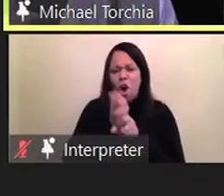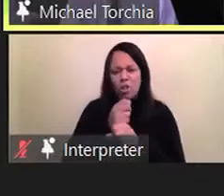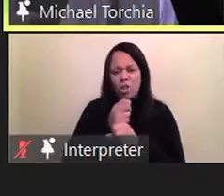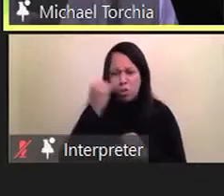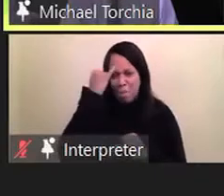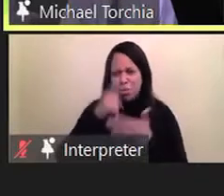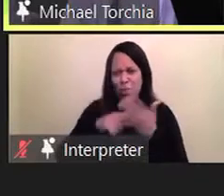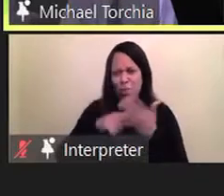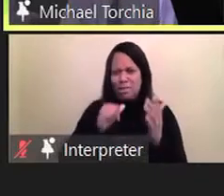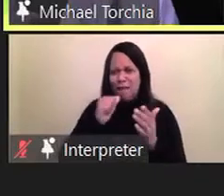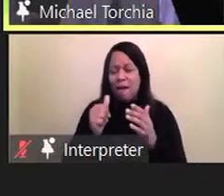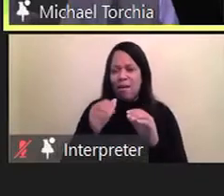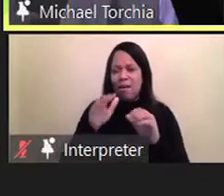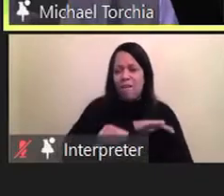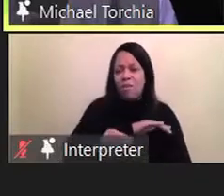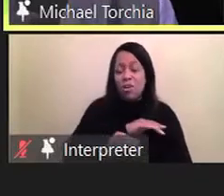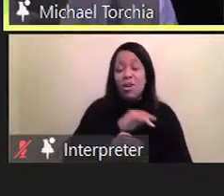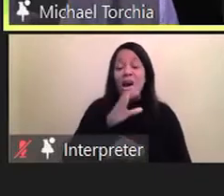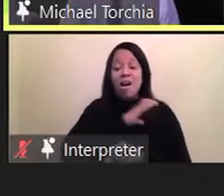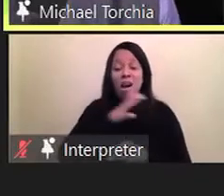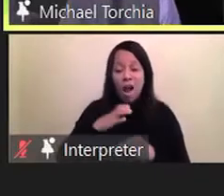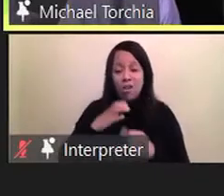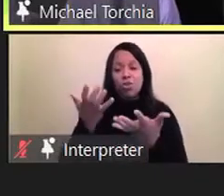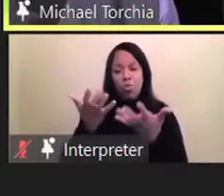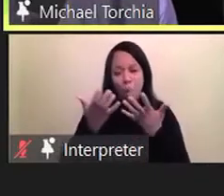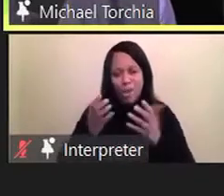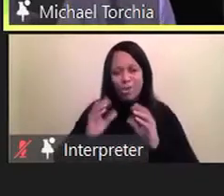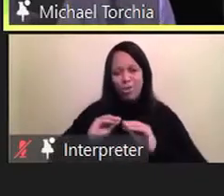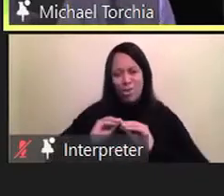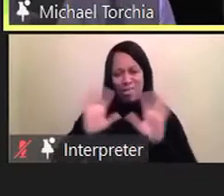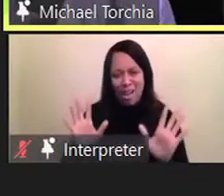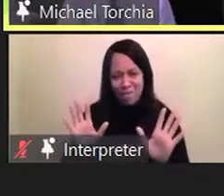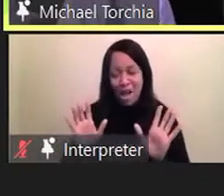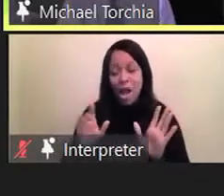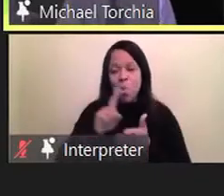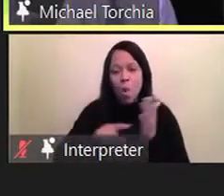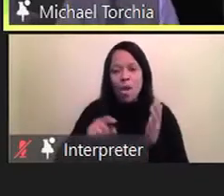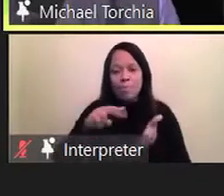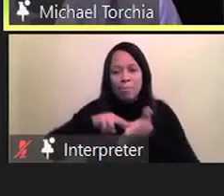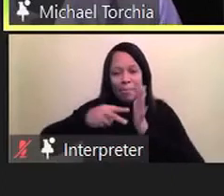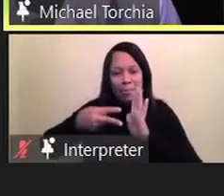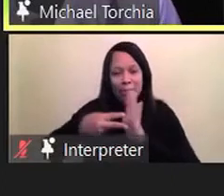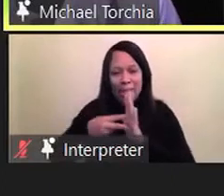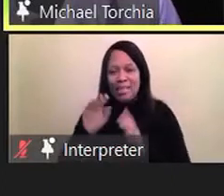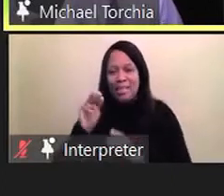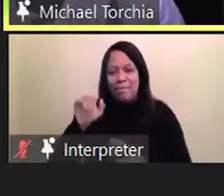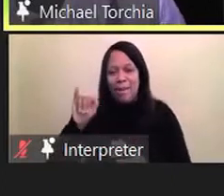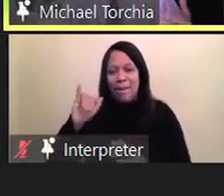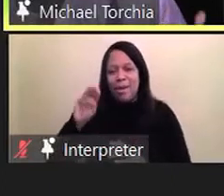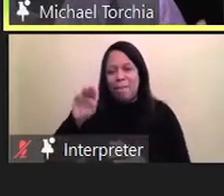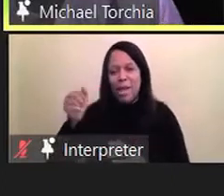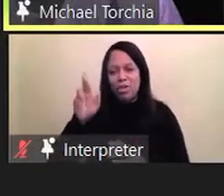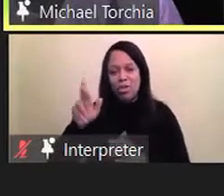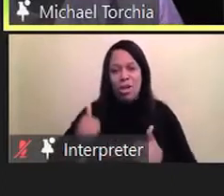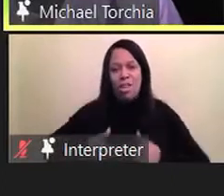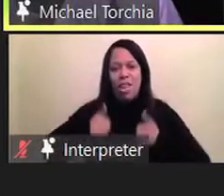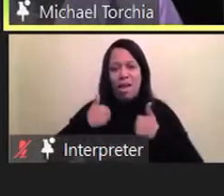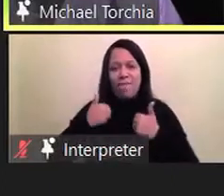Congress said, we're going to make sure that you understand what a major life activity is. Now we're going to cover major bodily functions, which